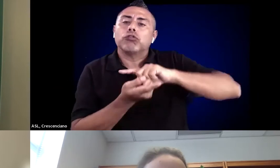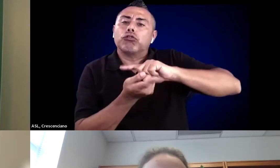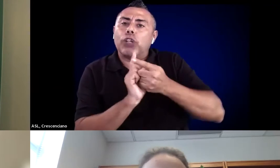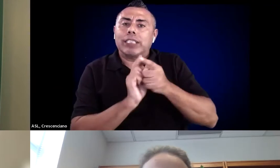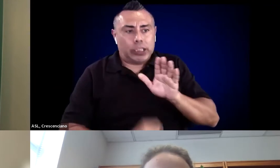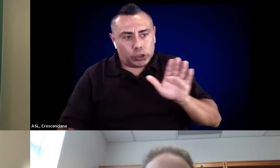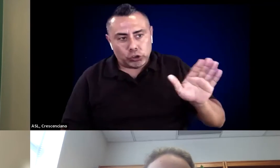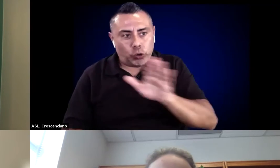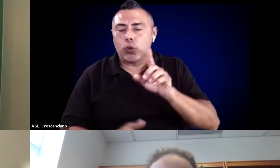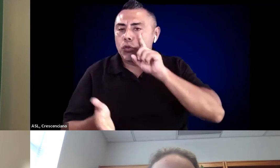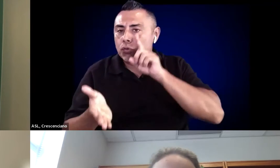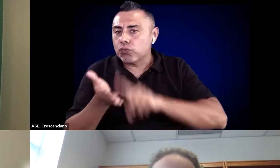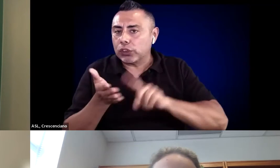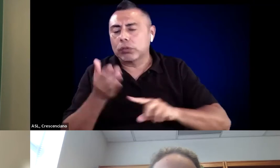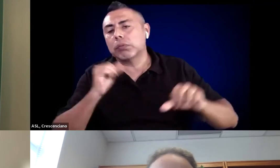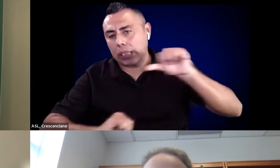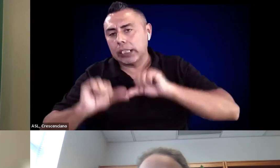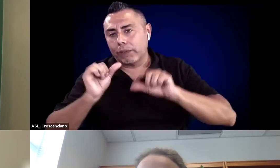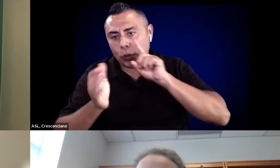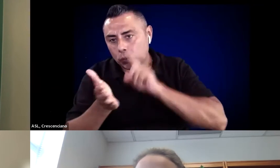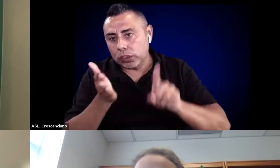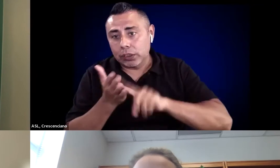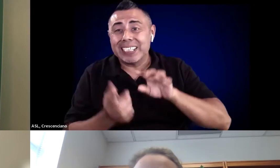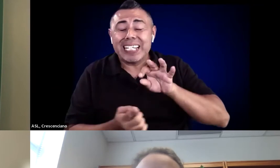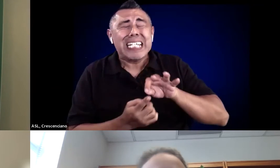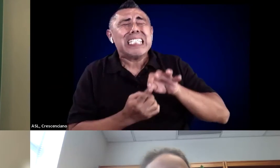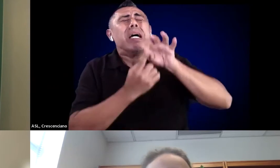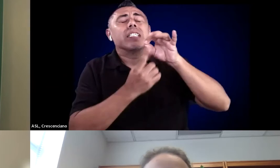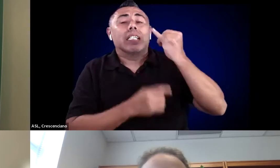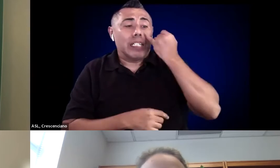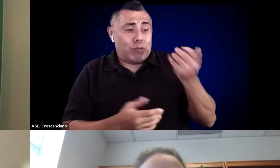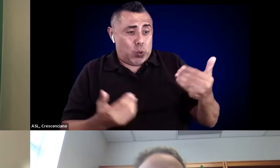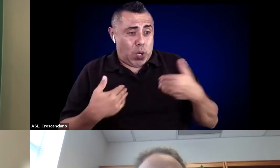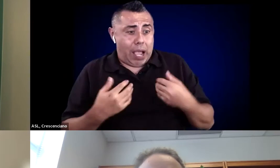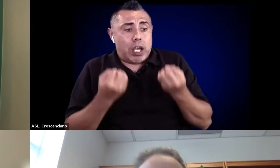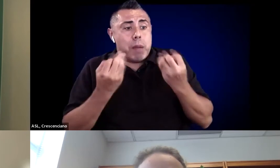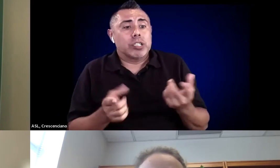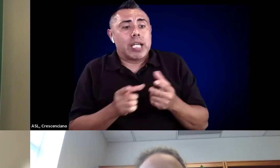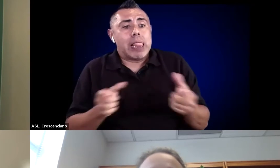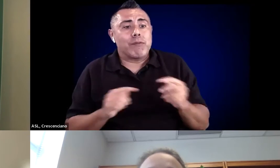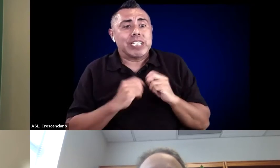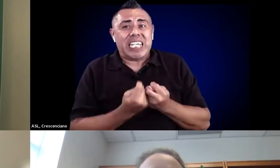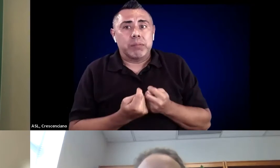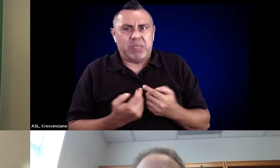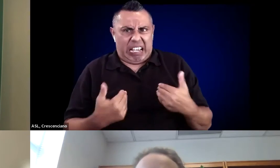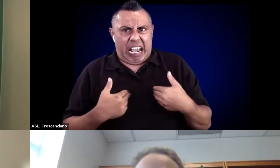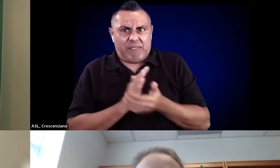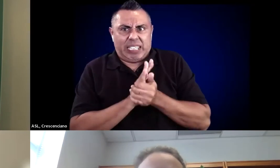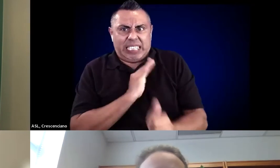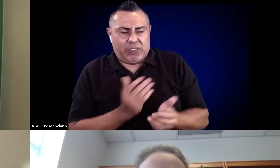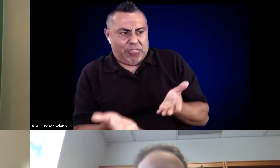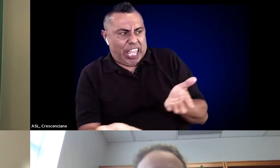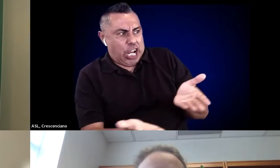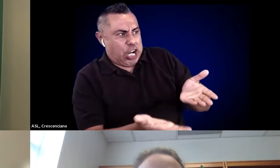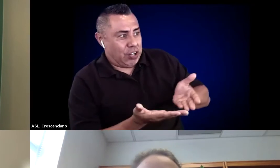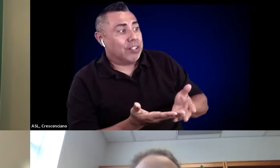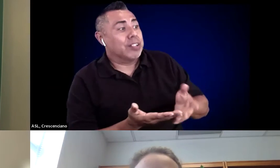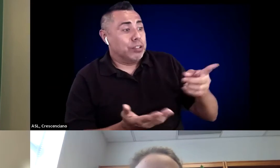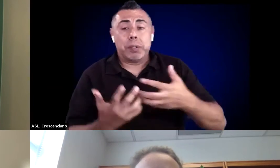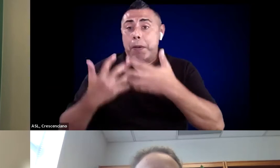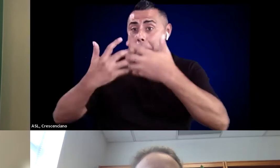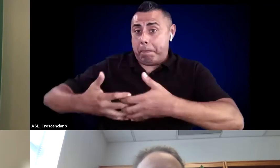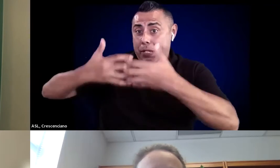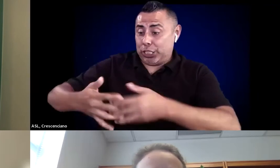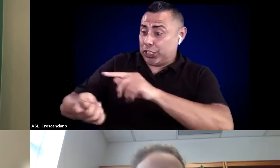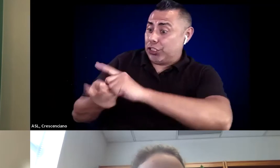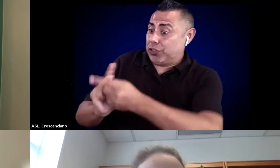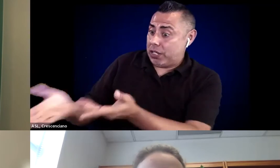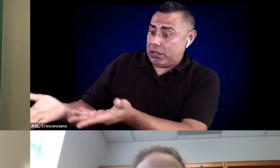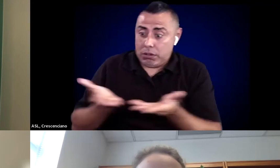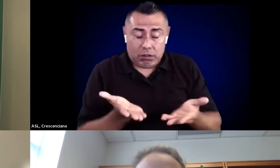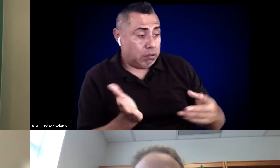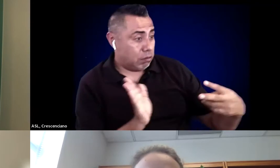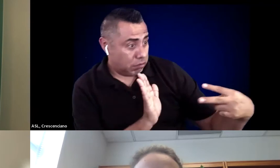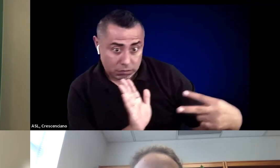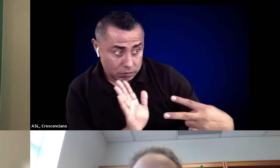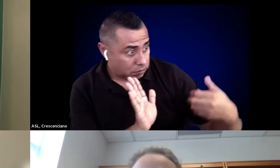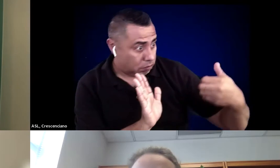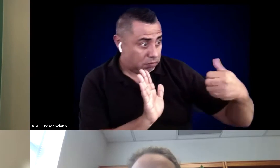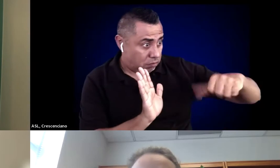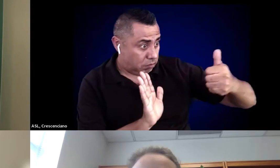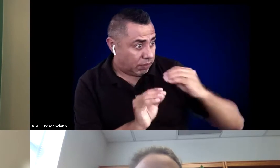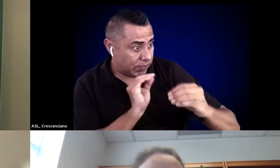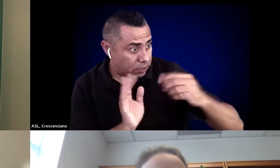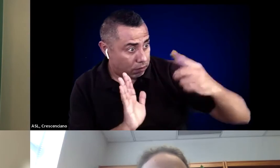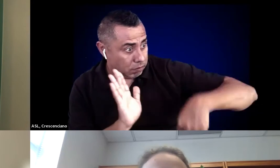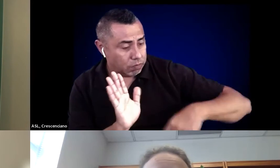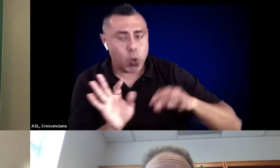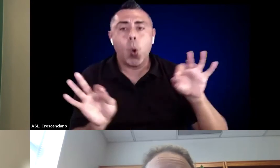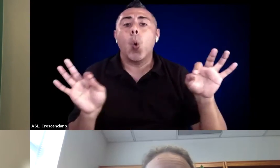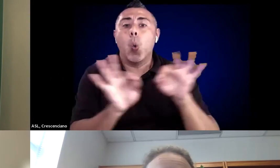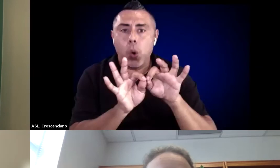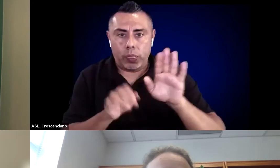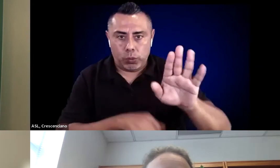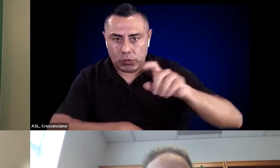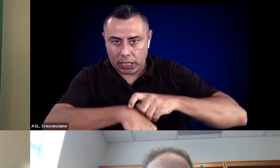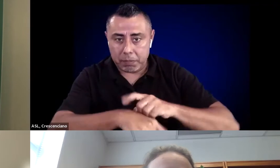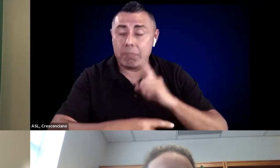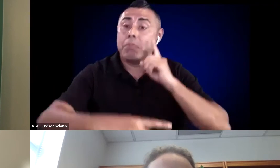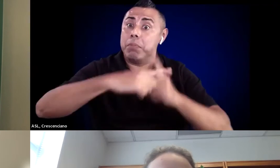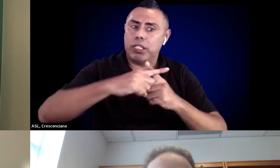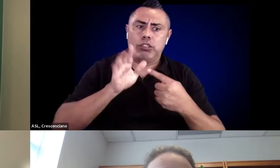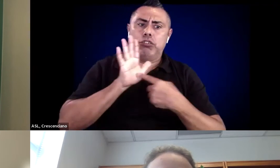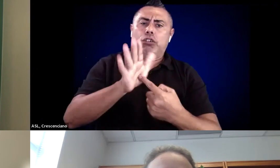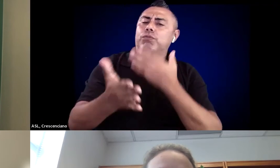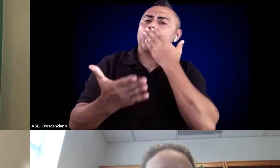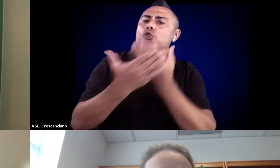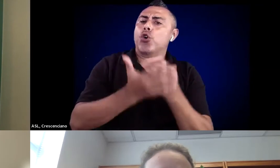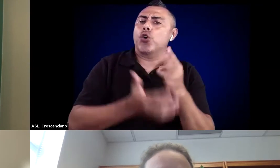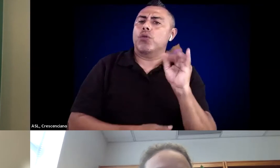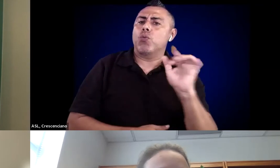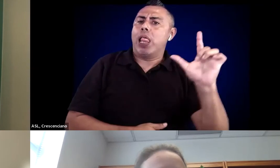Rebecca Tarvin (she/her): Presumably, if you are working in a multilingual team, you have some skills on your team to correct machine translation of your literature, and I think it's really it is worth your time. It's also an act of goodwill. So I think it's very important to do that. One hundred and fifty.